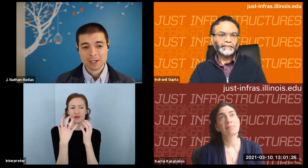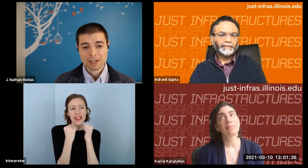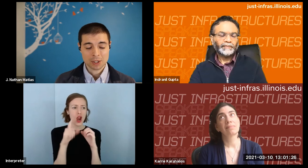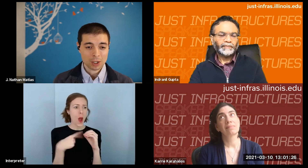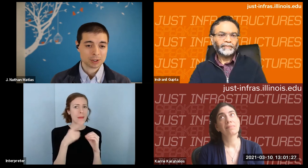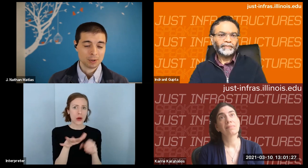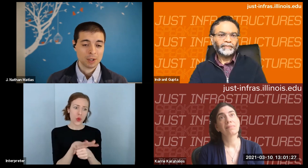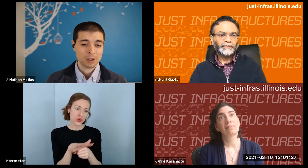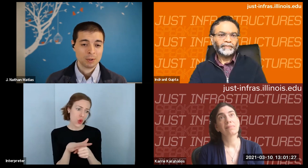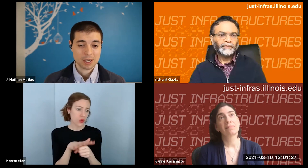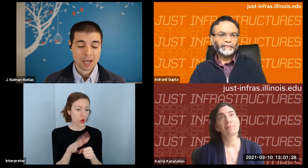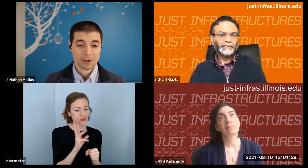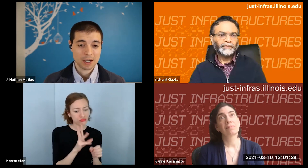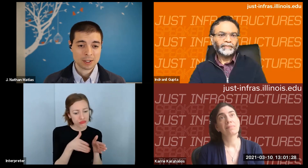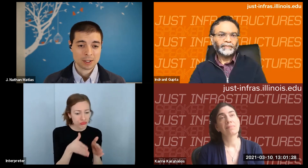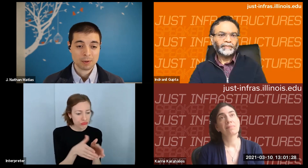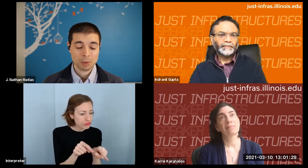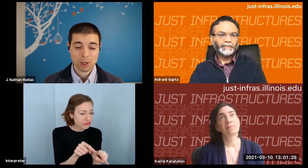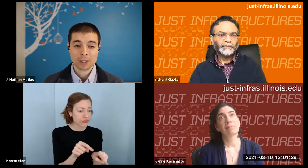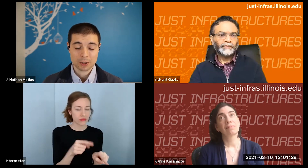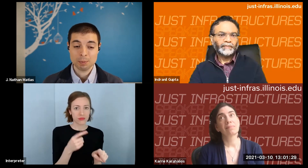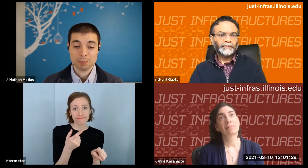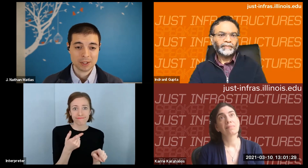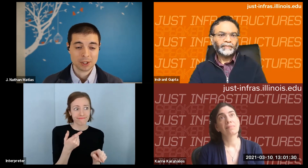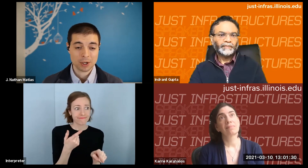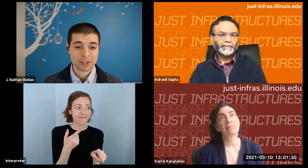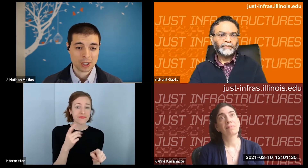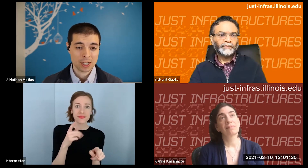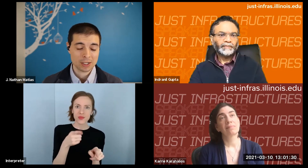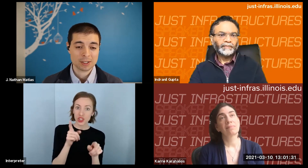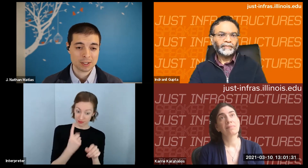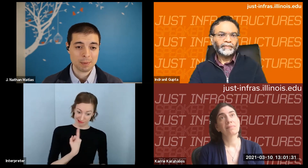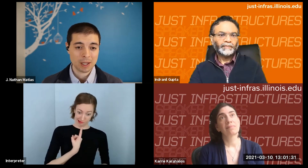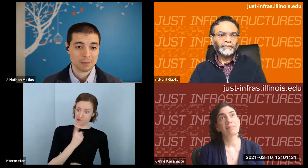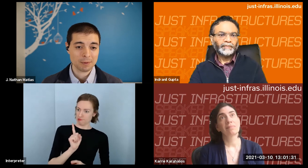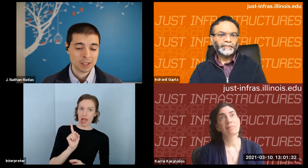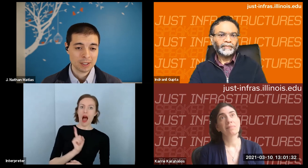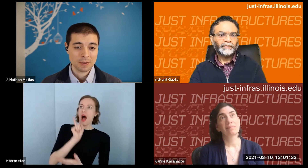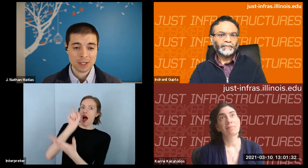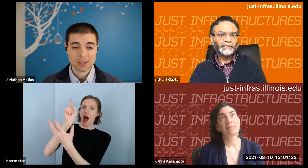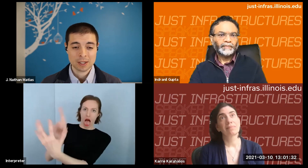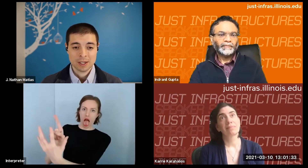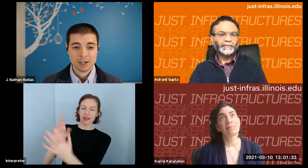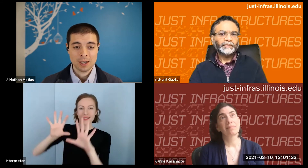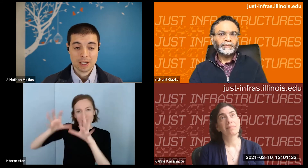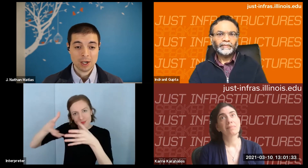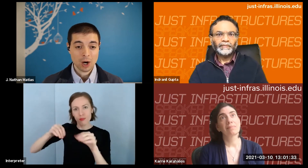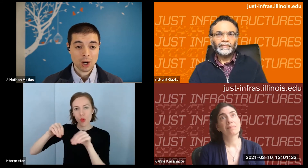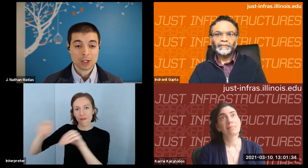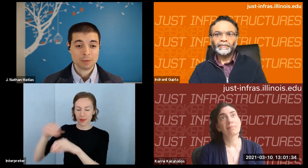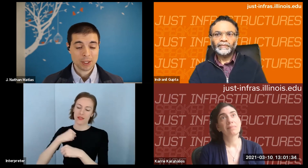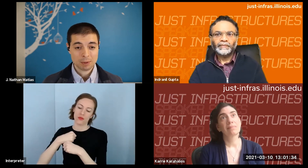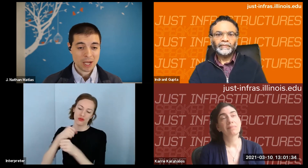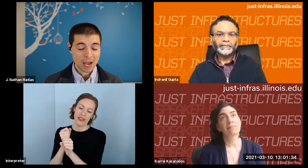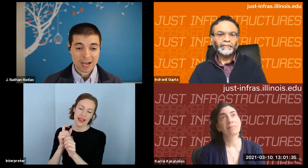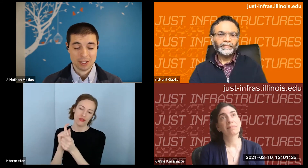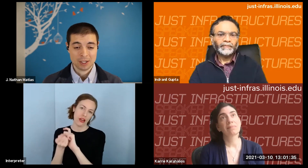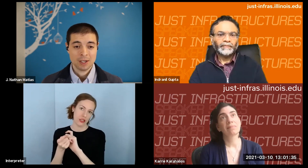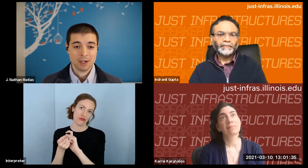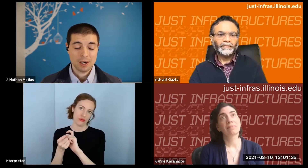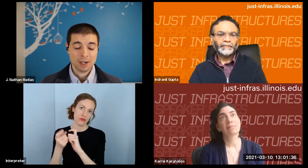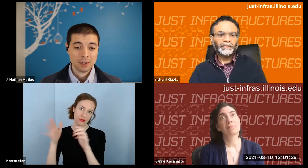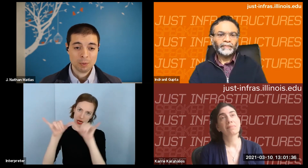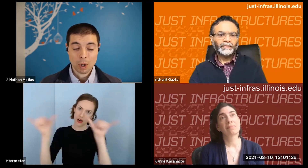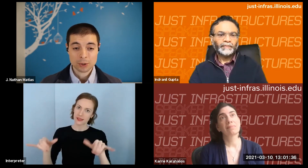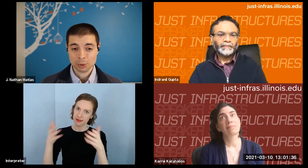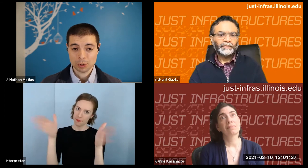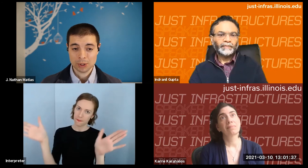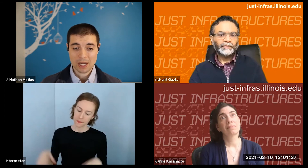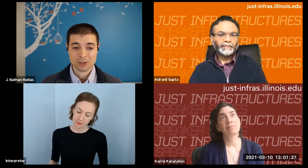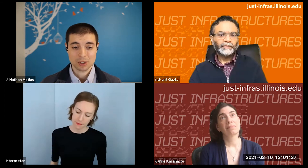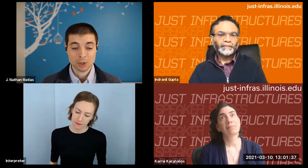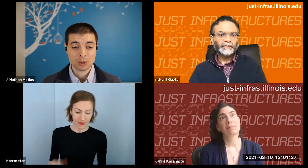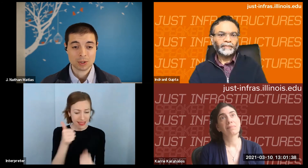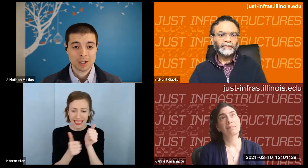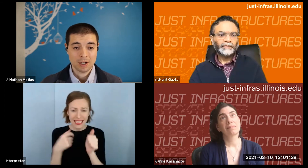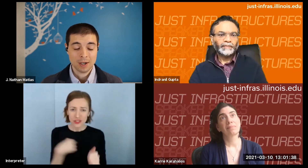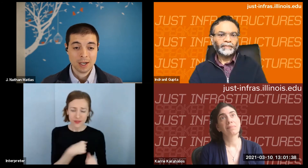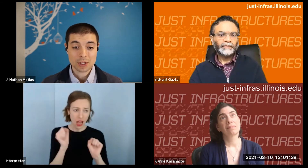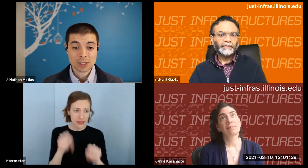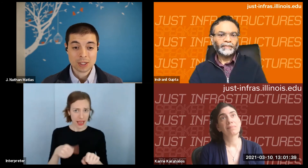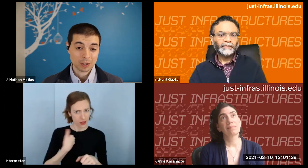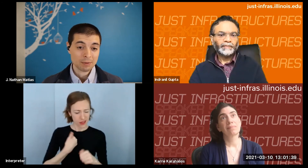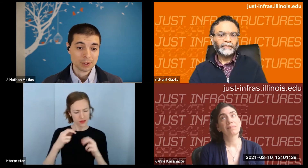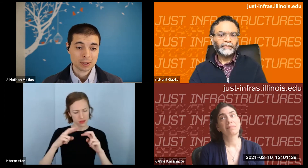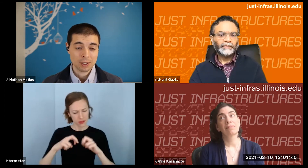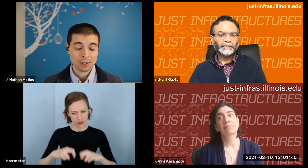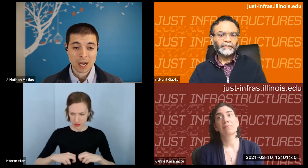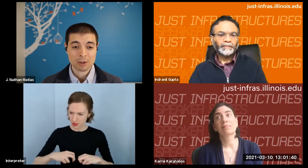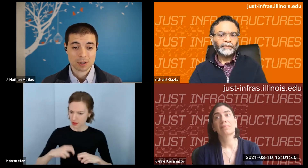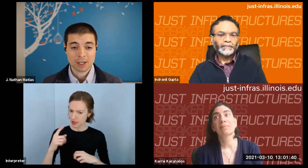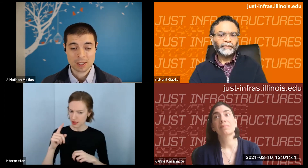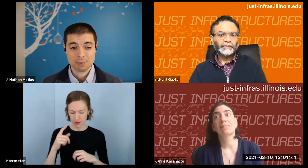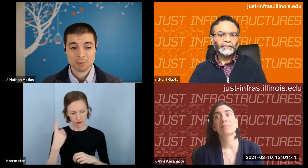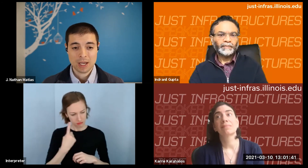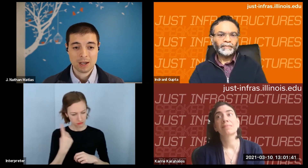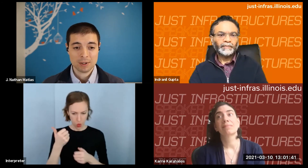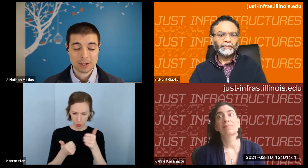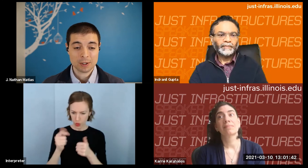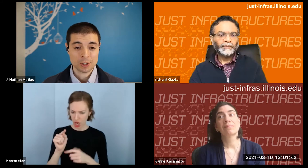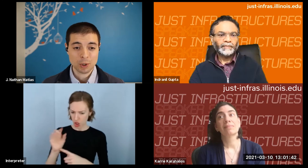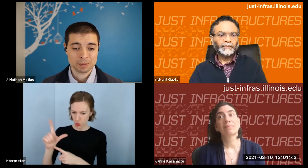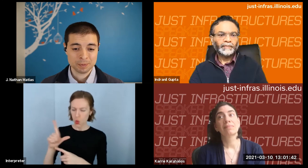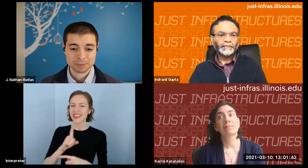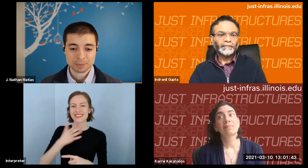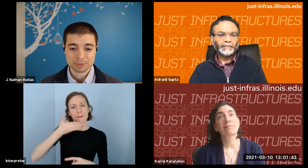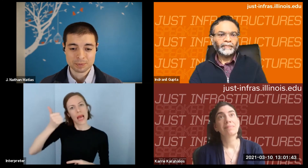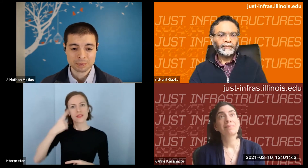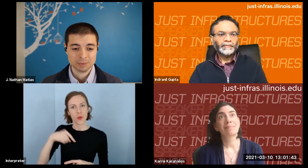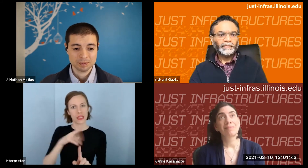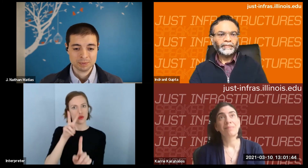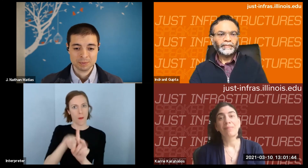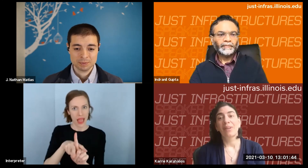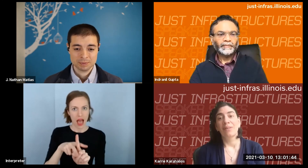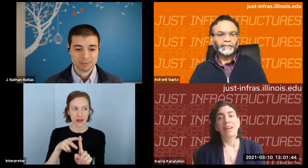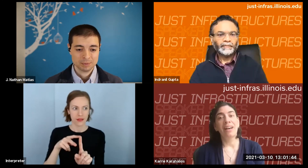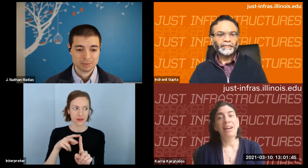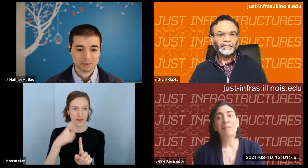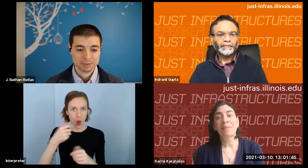there, and you can also work together as part of a larger movement to create change at a systemic level. and I think each of us can be asking what tool is the best to us at the different levels of power and engagement, we have at our disposal.